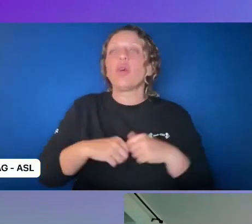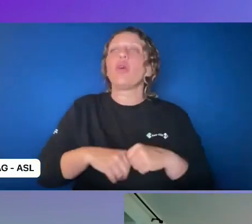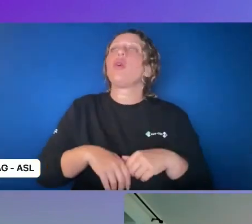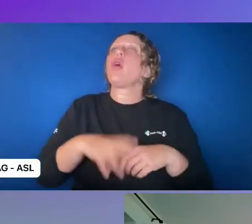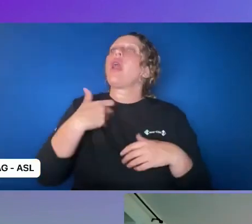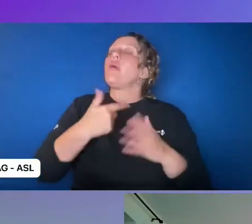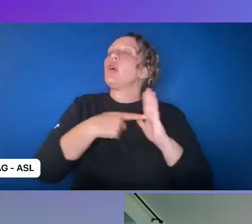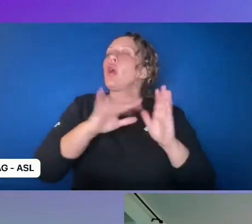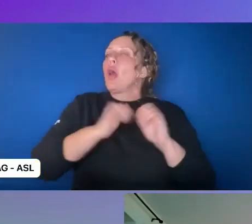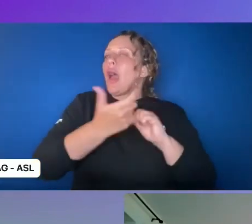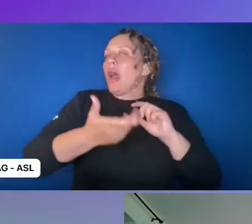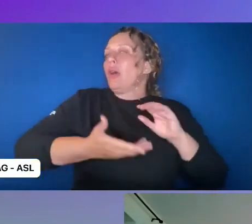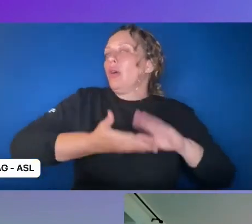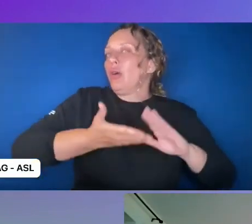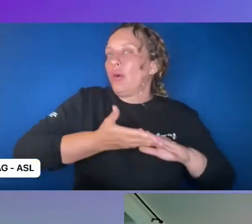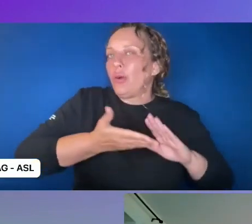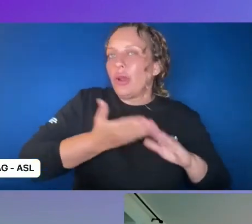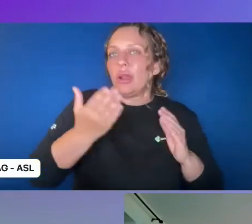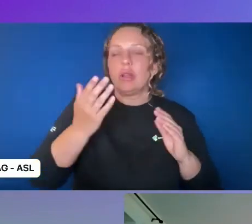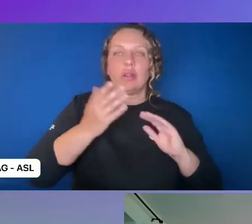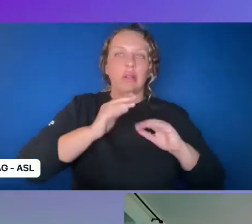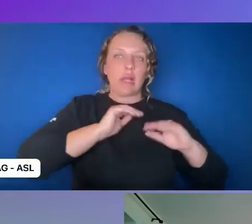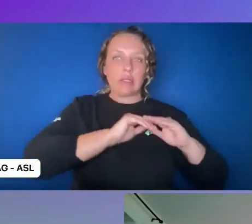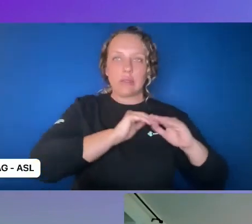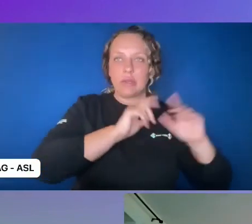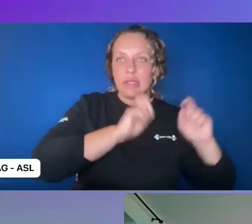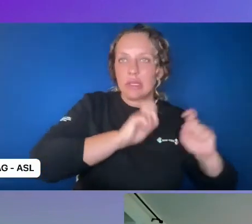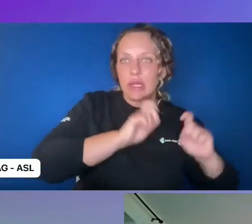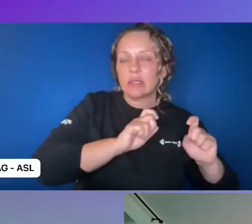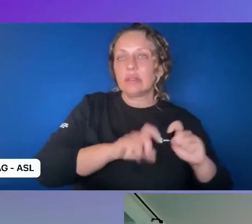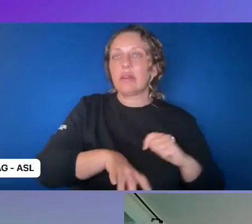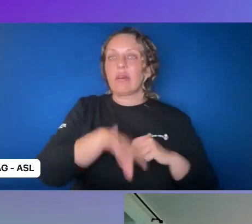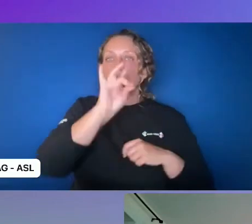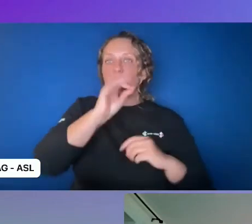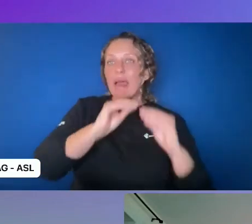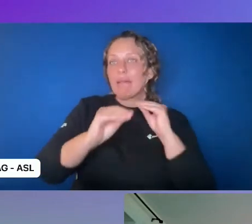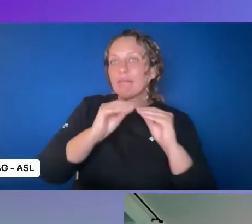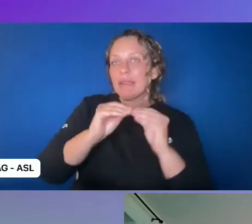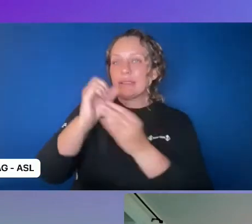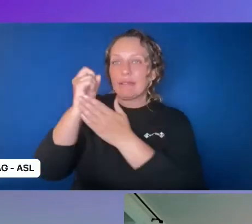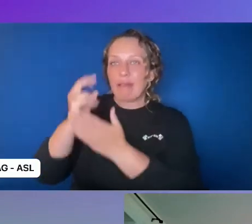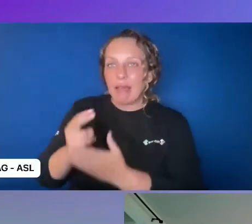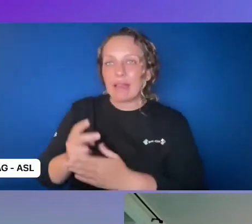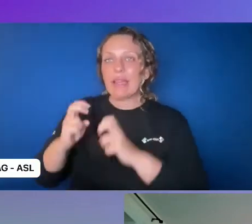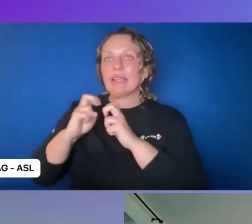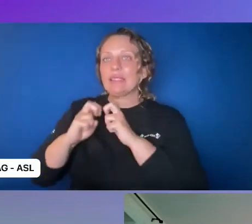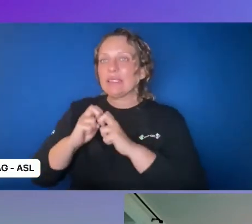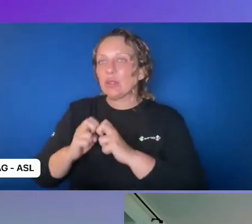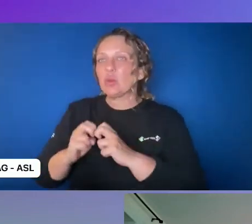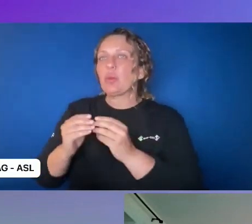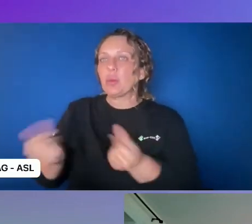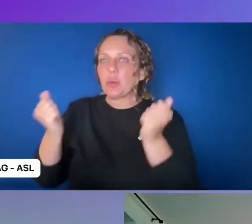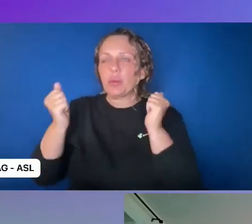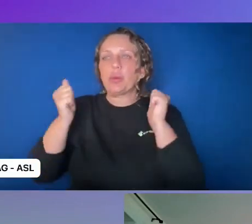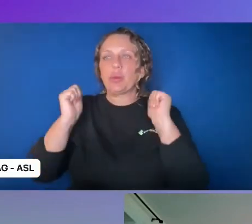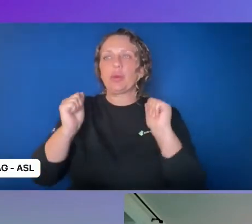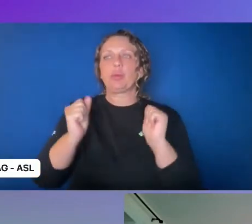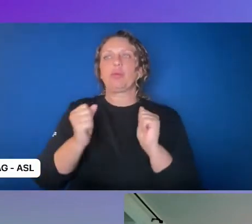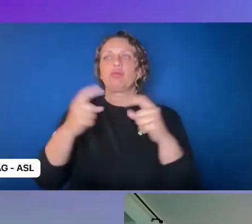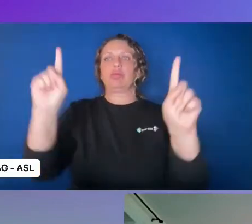some accessibility tests, find and fix and validate issues. And also in the mix we're going to showcase